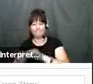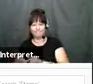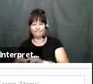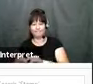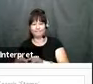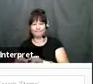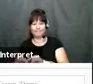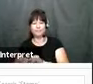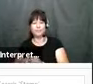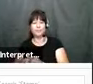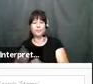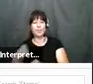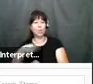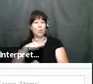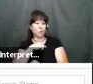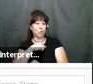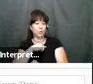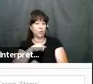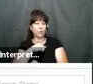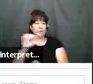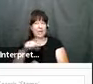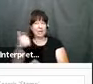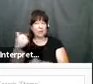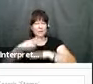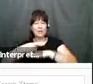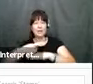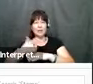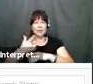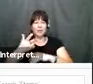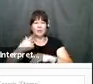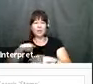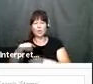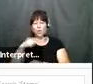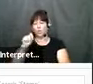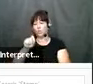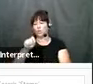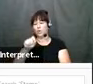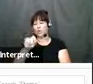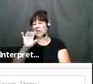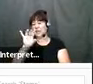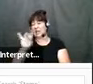We were actually the other day we were somewhere around point eight or point nine, which is actually